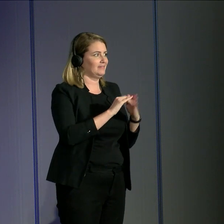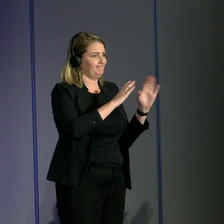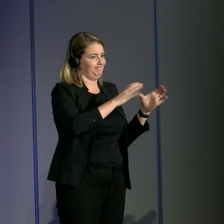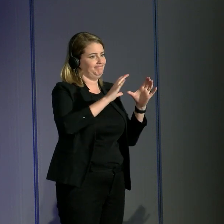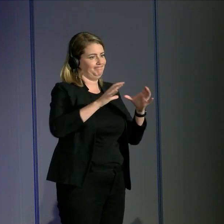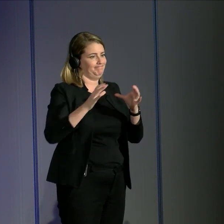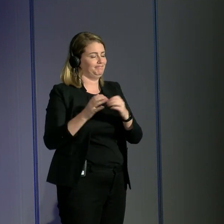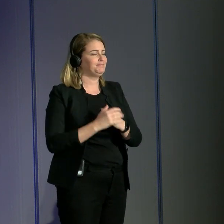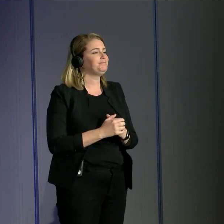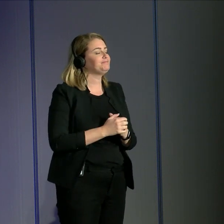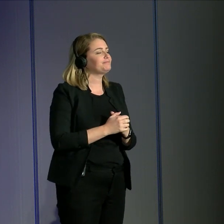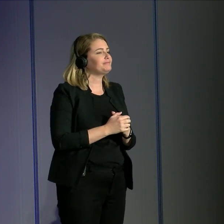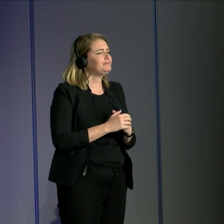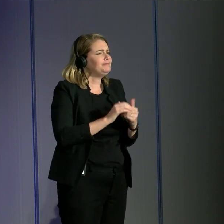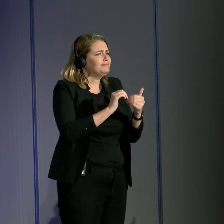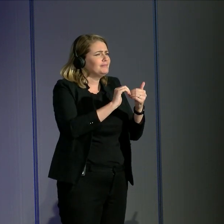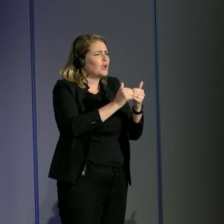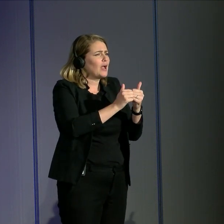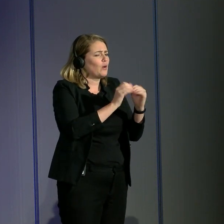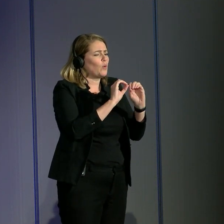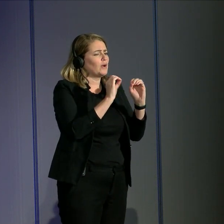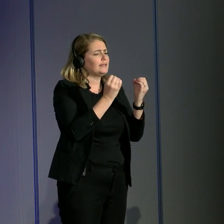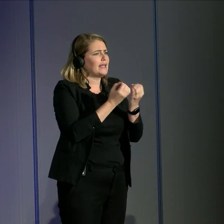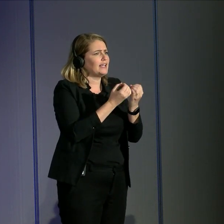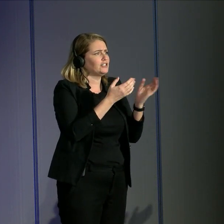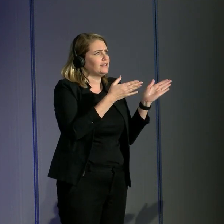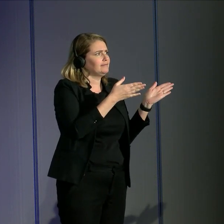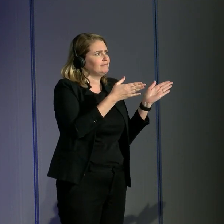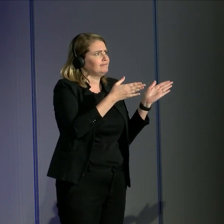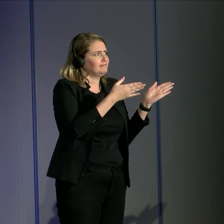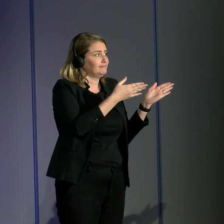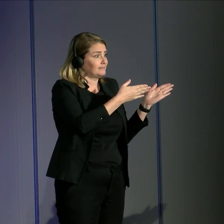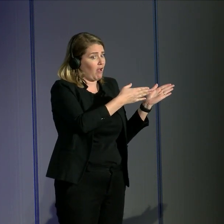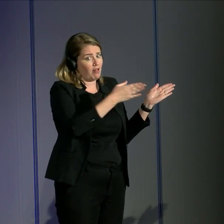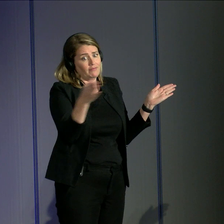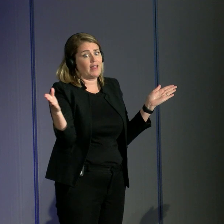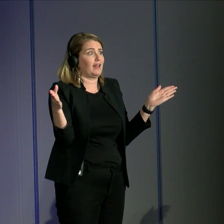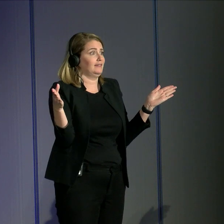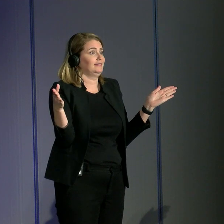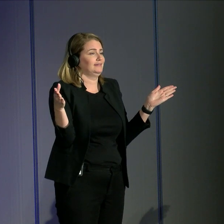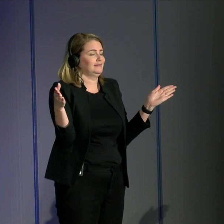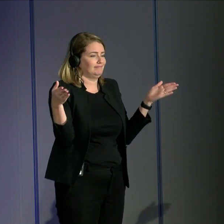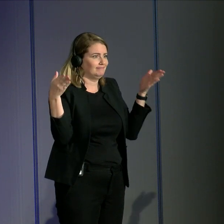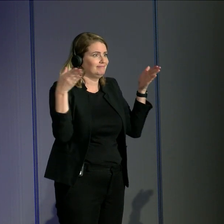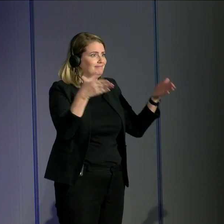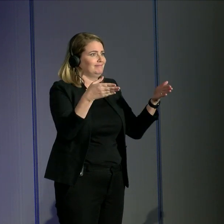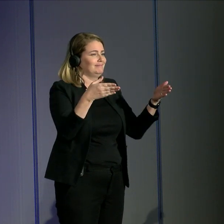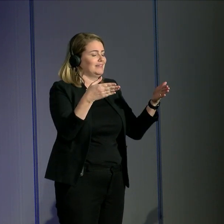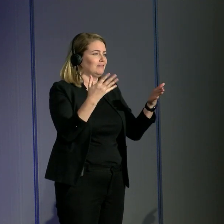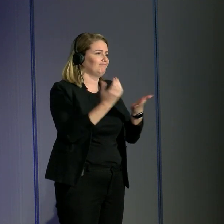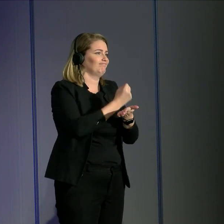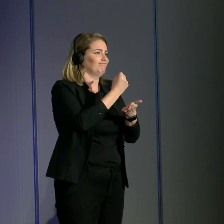So how does an organization move towards doing all of that, and making maximum use of it